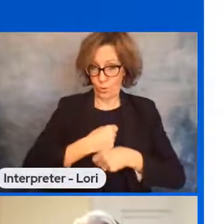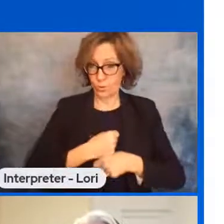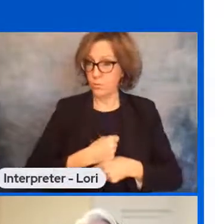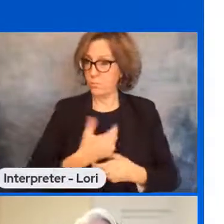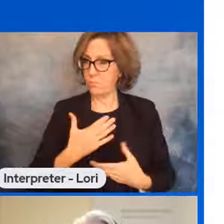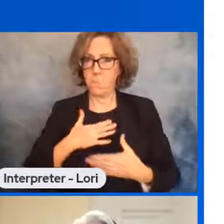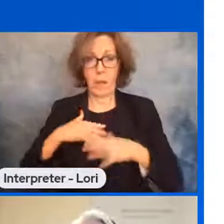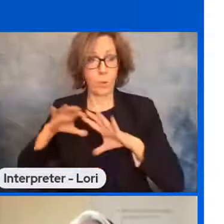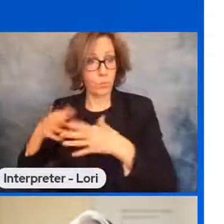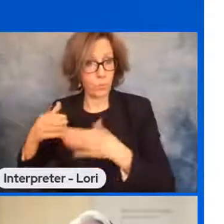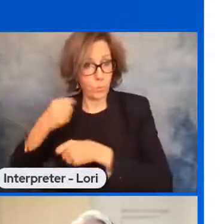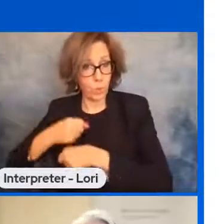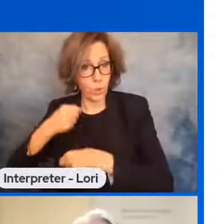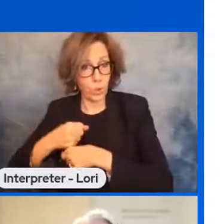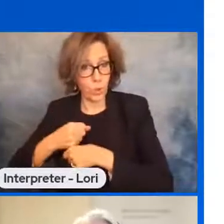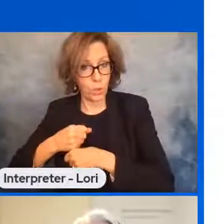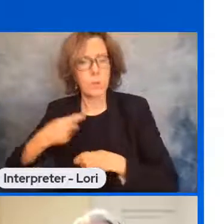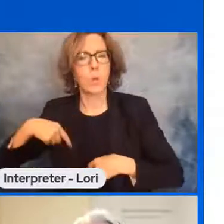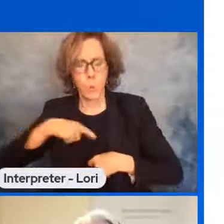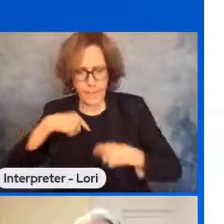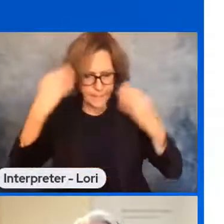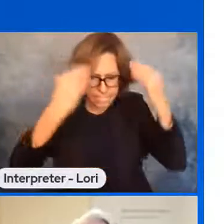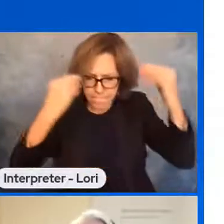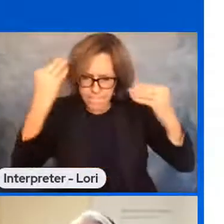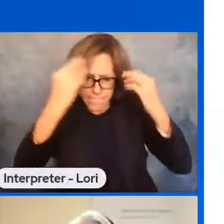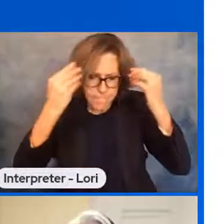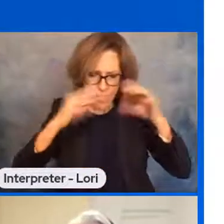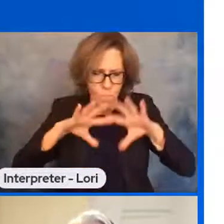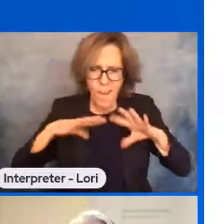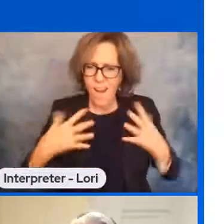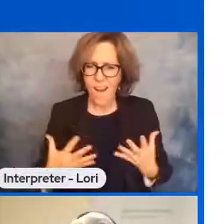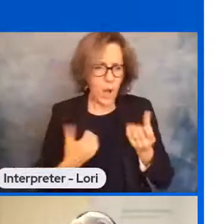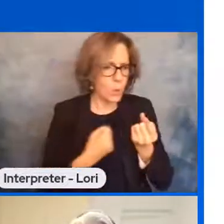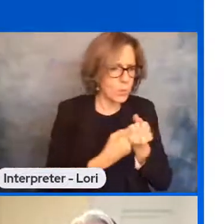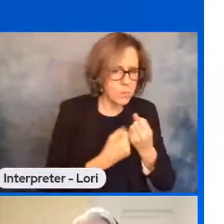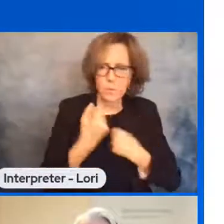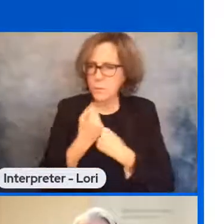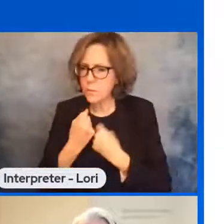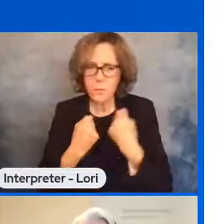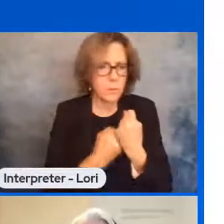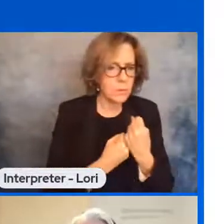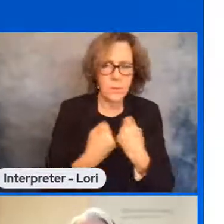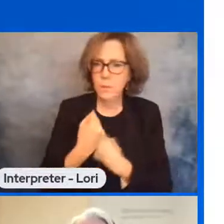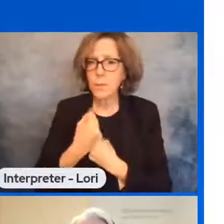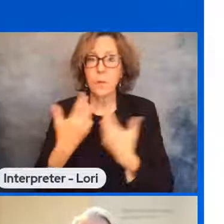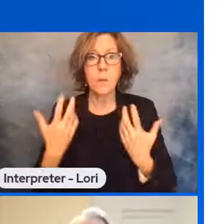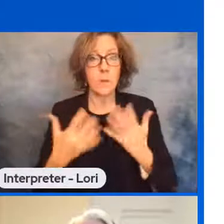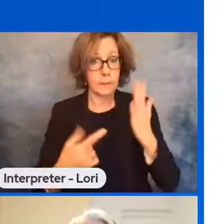are important ways of doing this, being there for each other, making sure the technology is there for all of us.